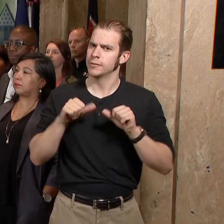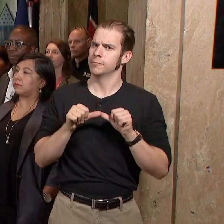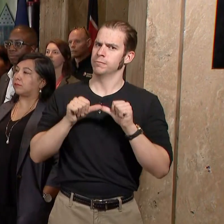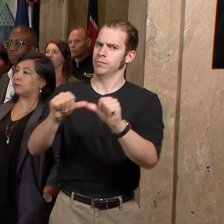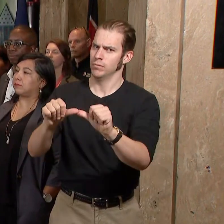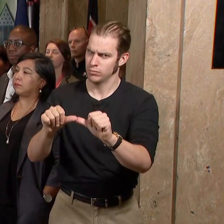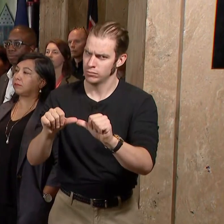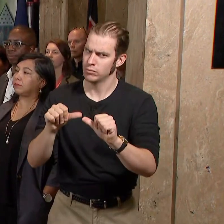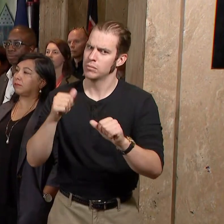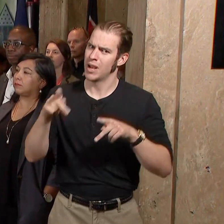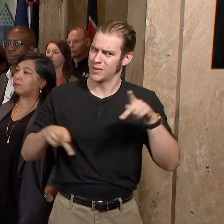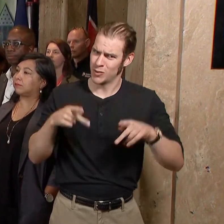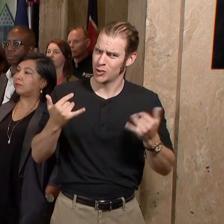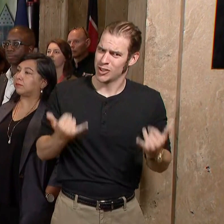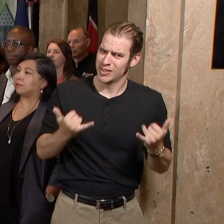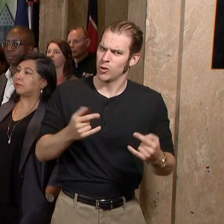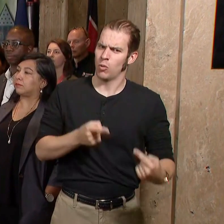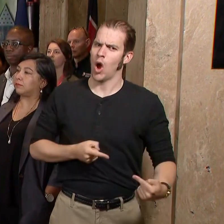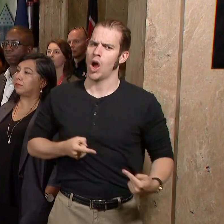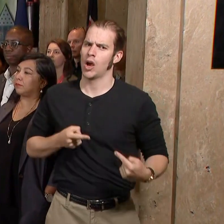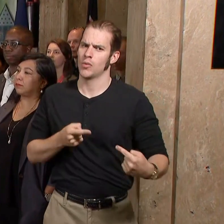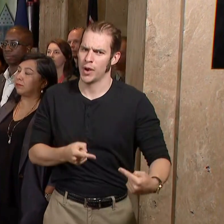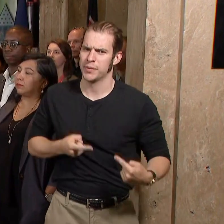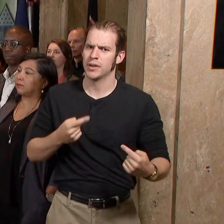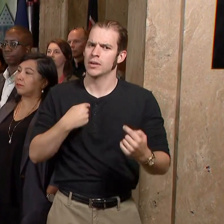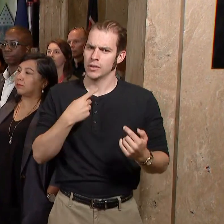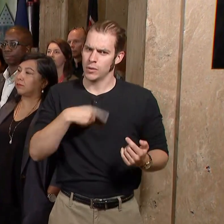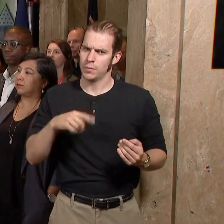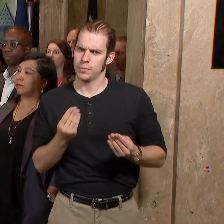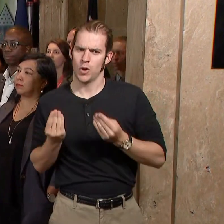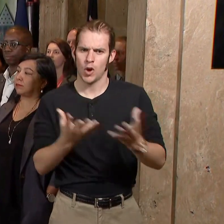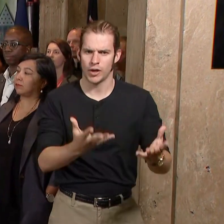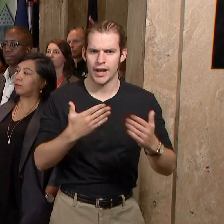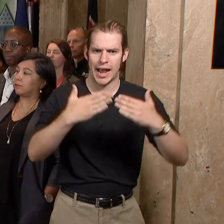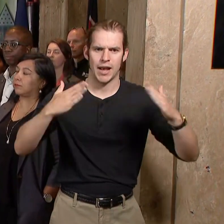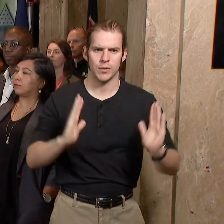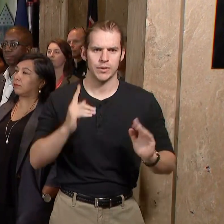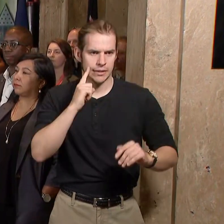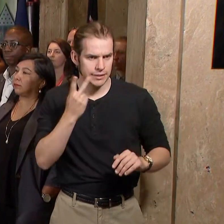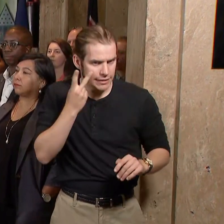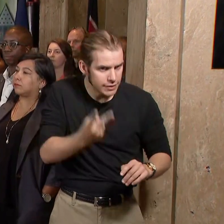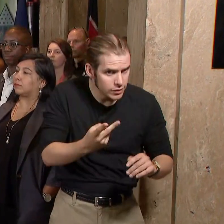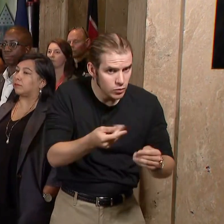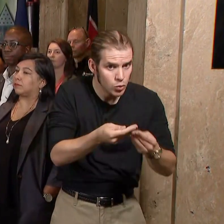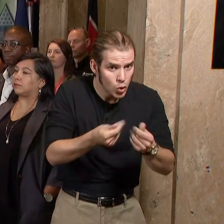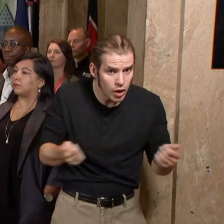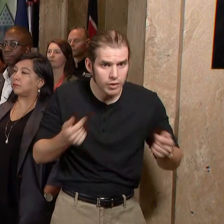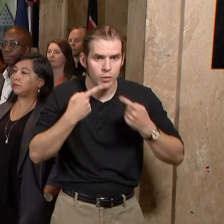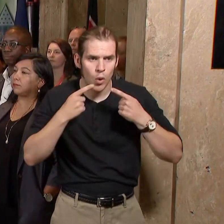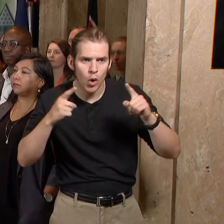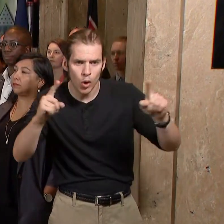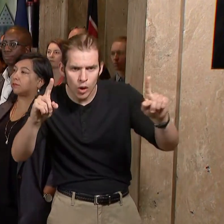But I think we now know from the work we've done what the solutions are that work we now are going to galvanize the. Political will to execute and